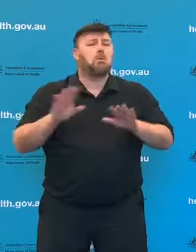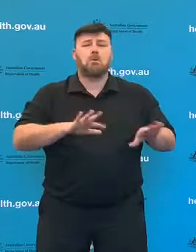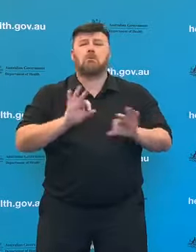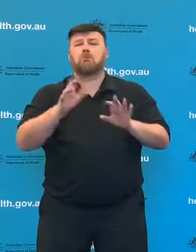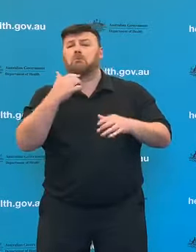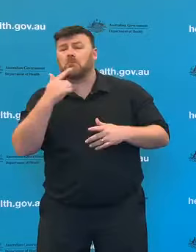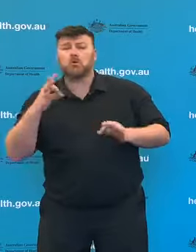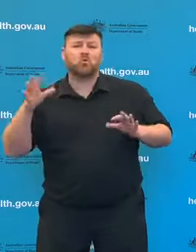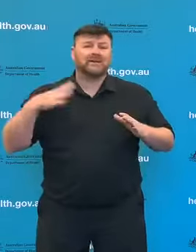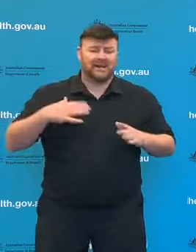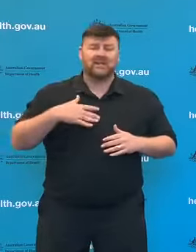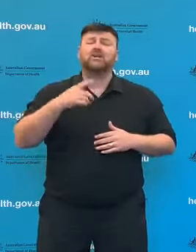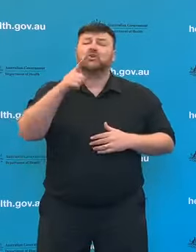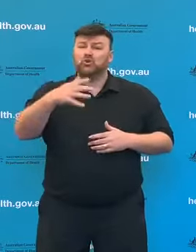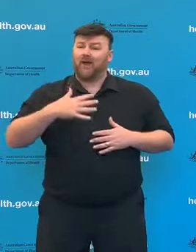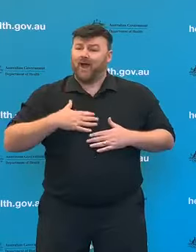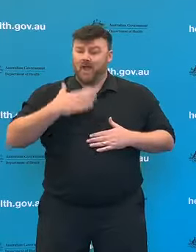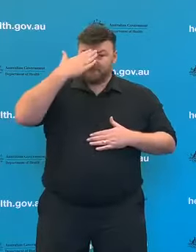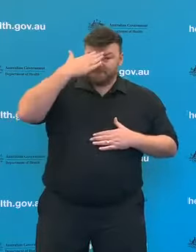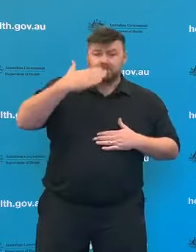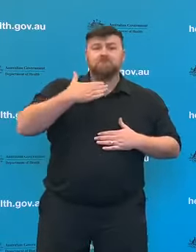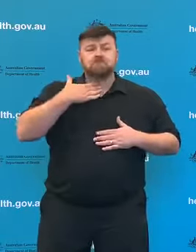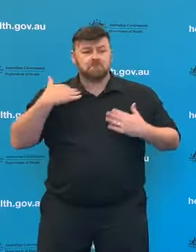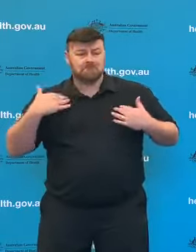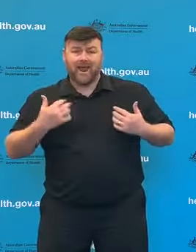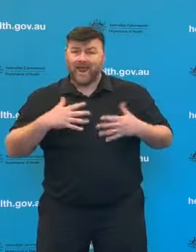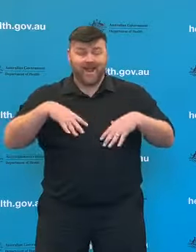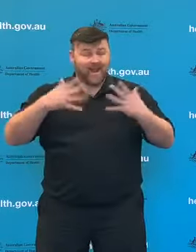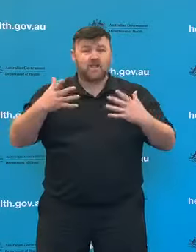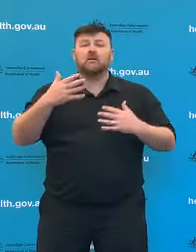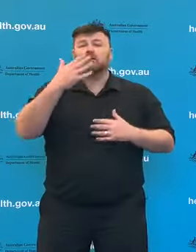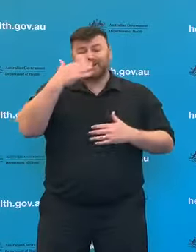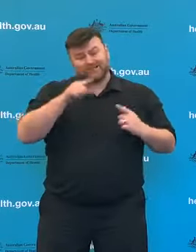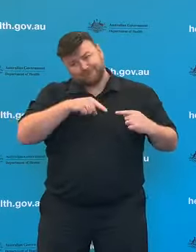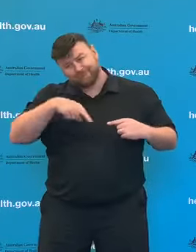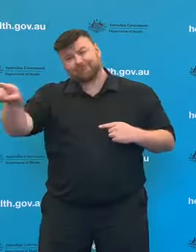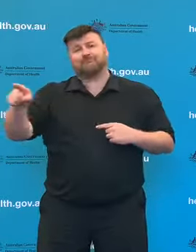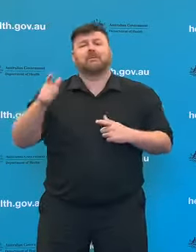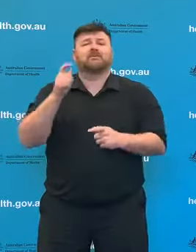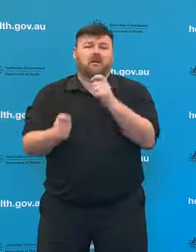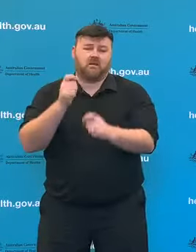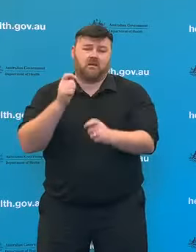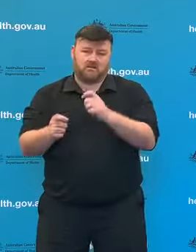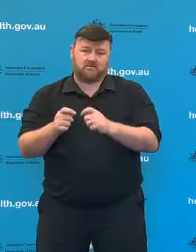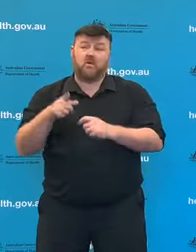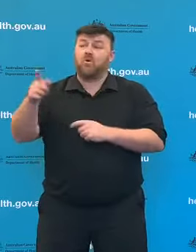If you have symptoms, no matter how mild, please arrange to get tested and then isolate at home